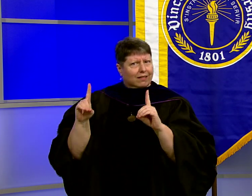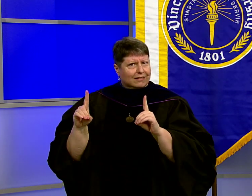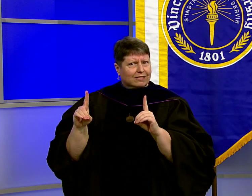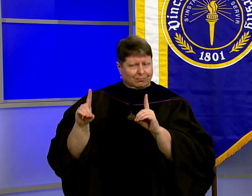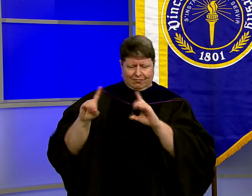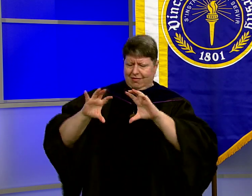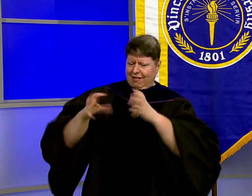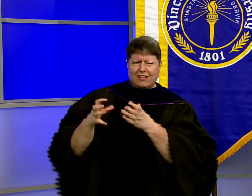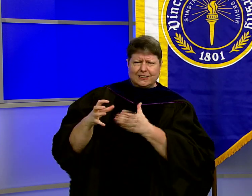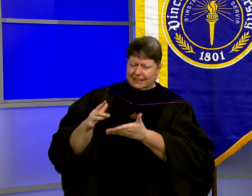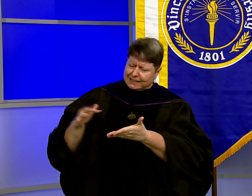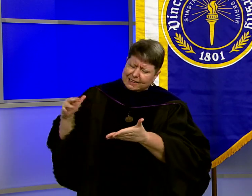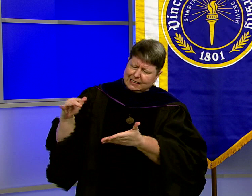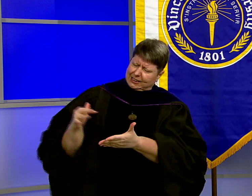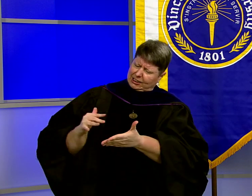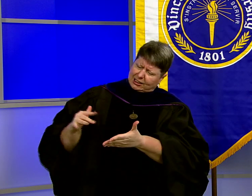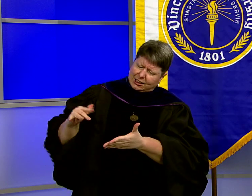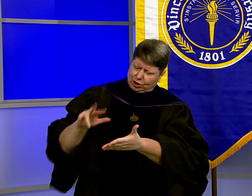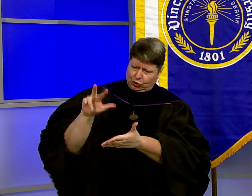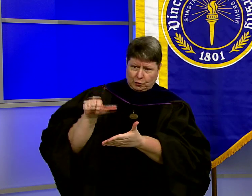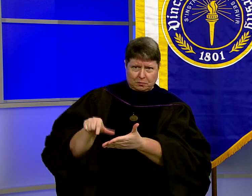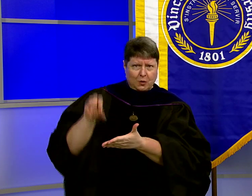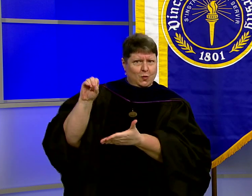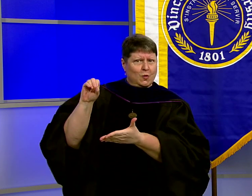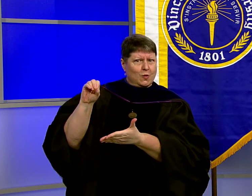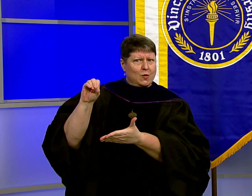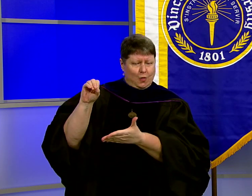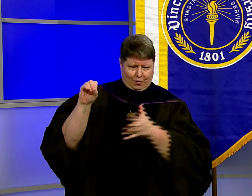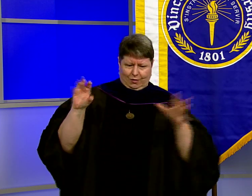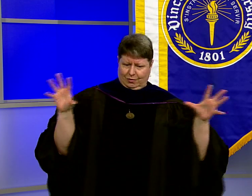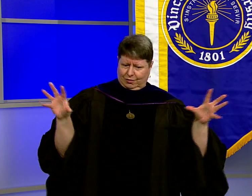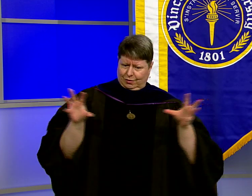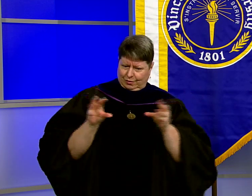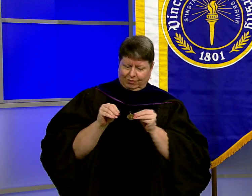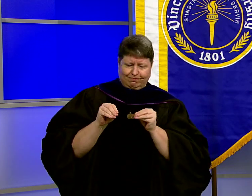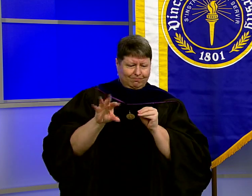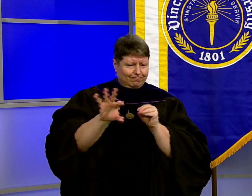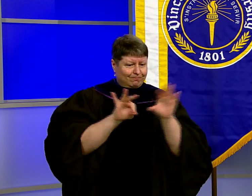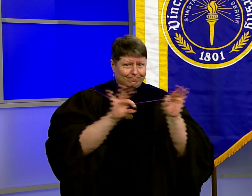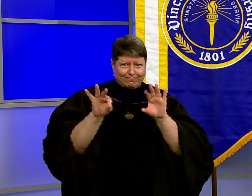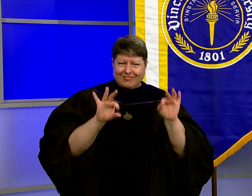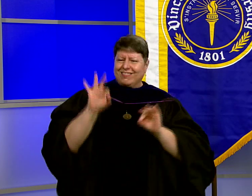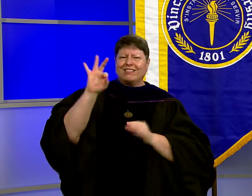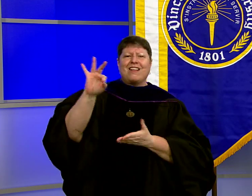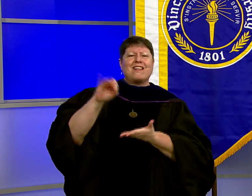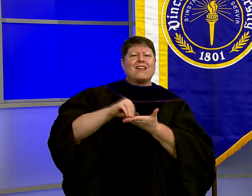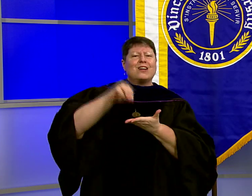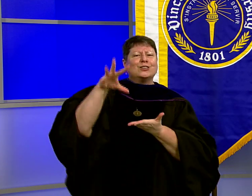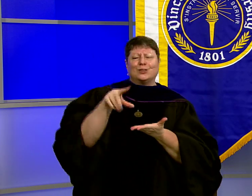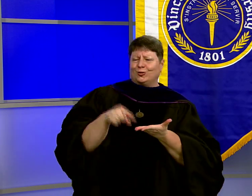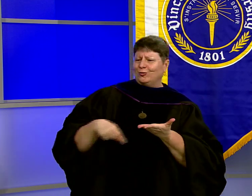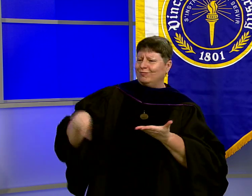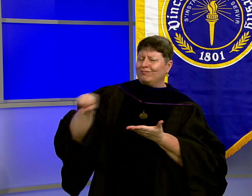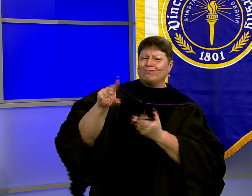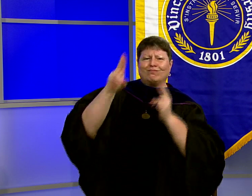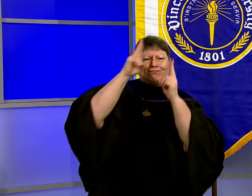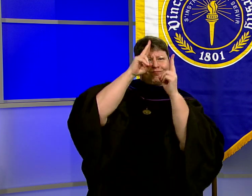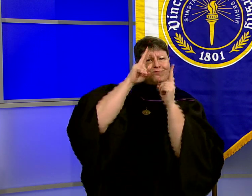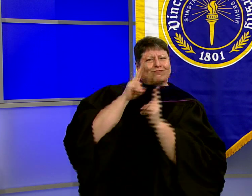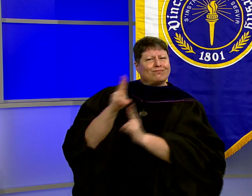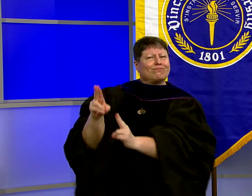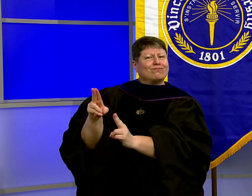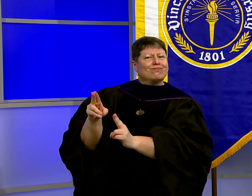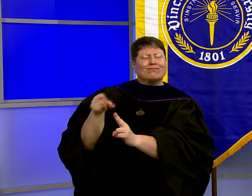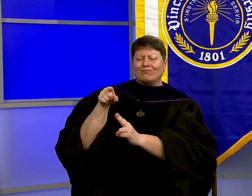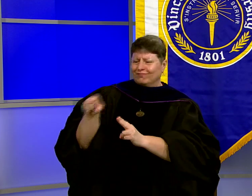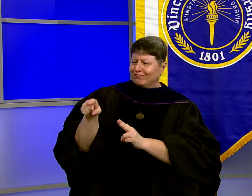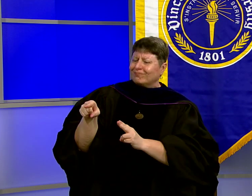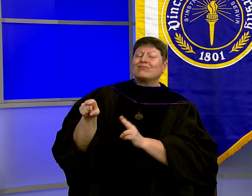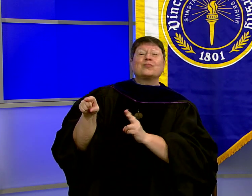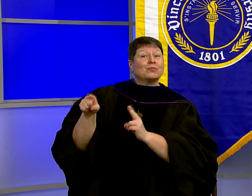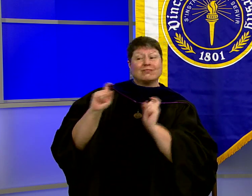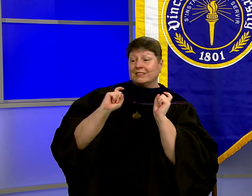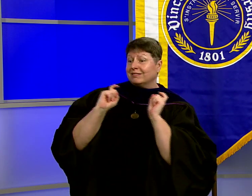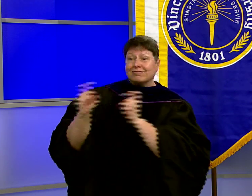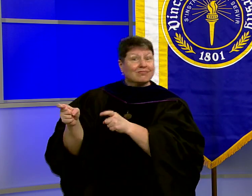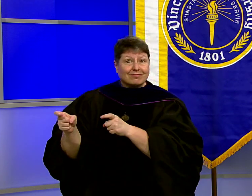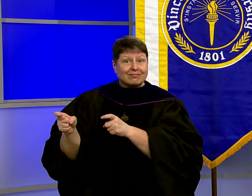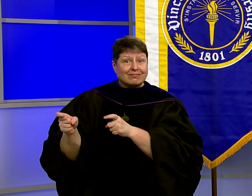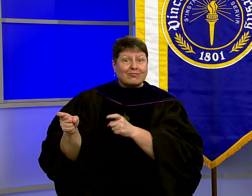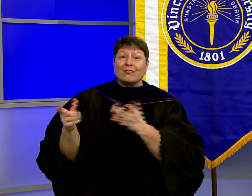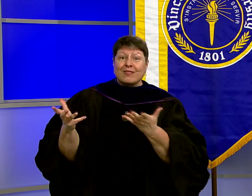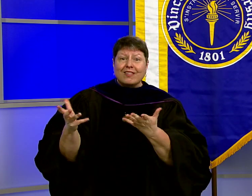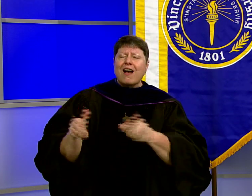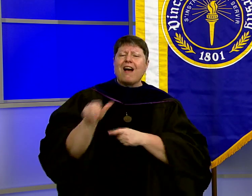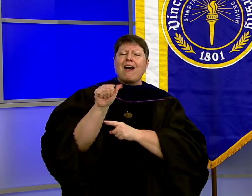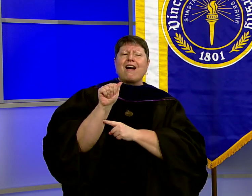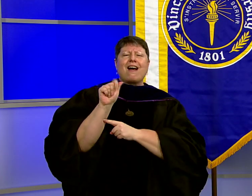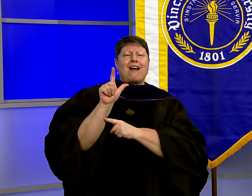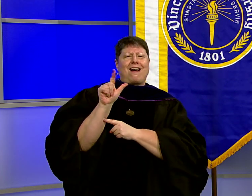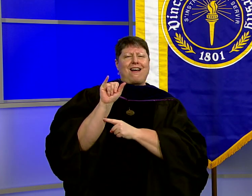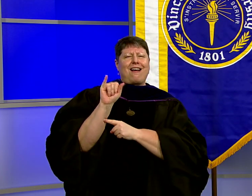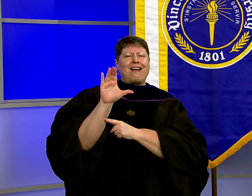average of 3.5 in his or her asl coursework and an overall grade average of 3.0 in all other subjects